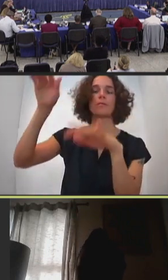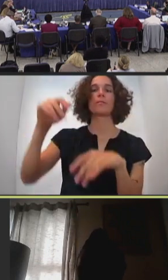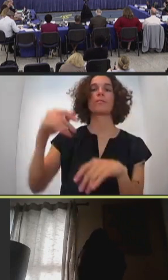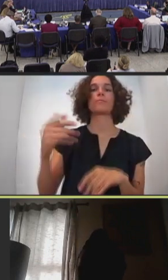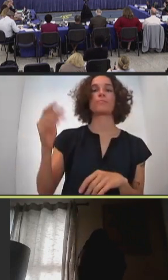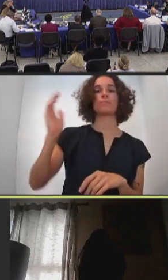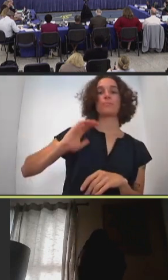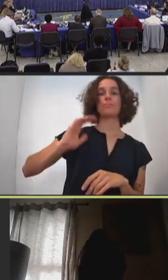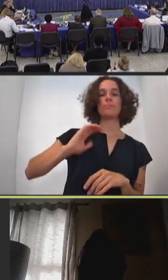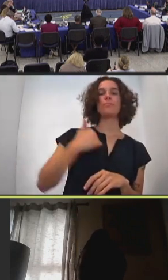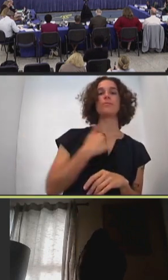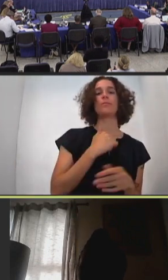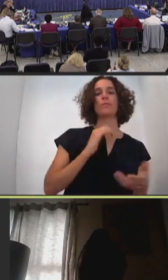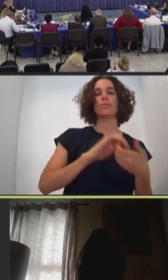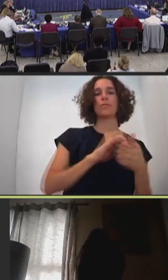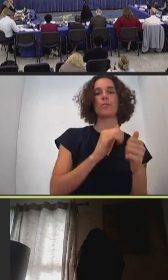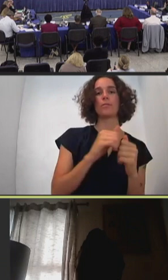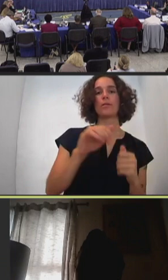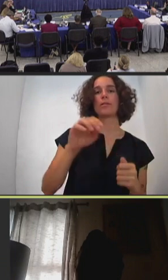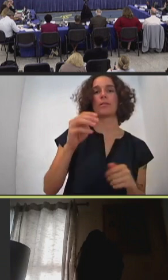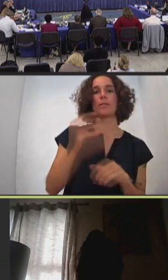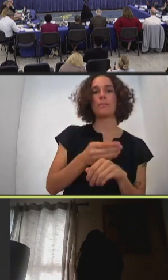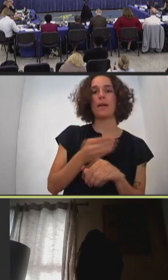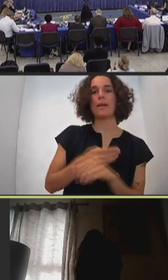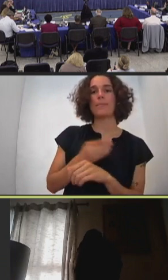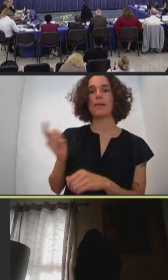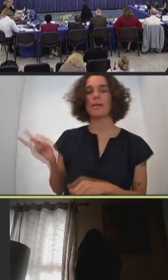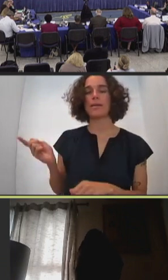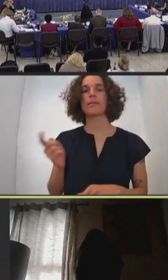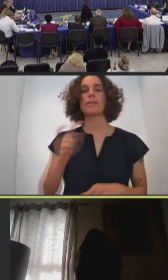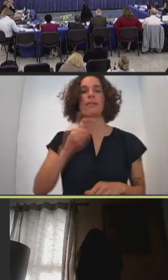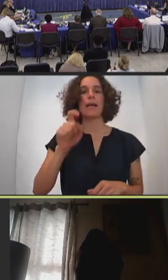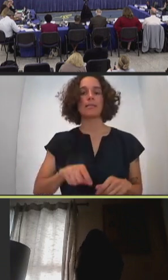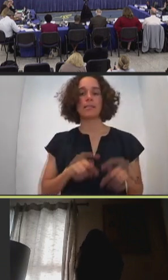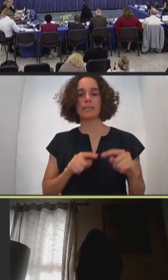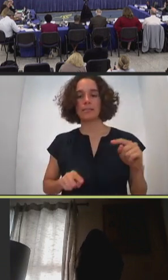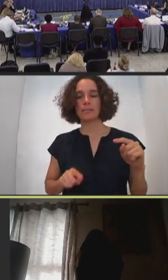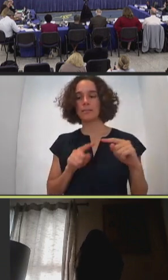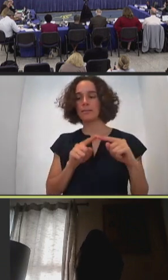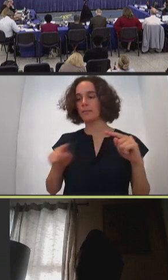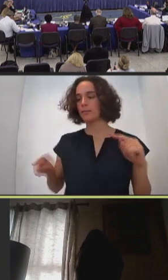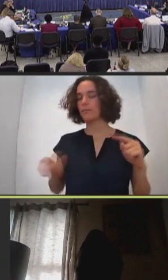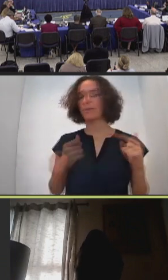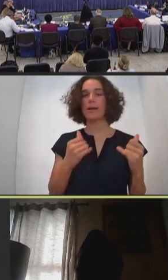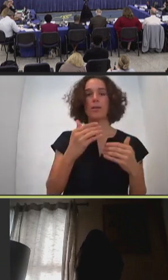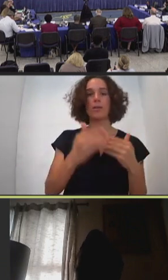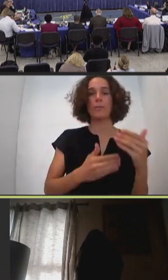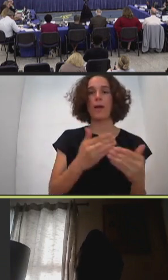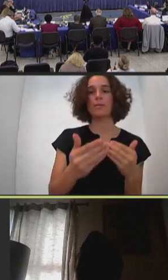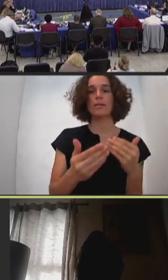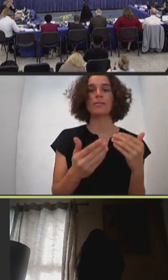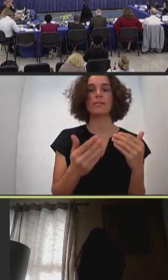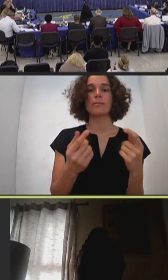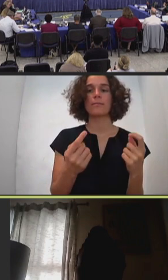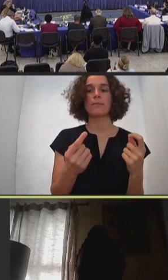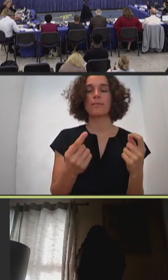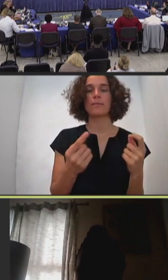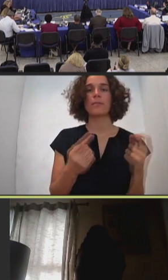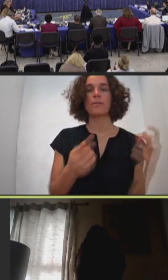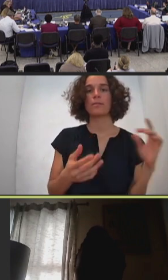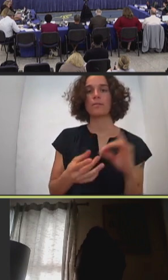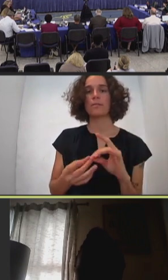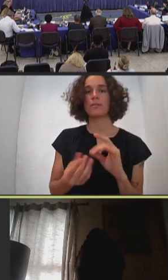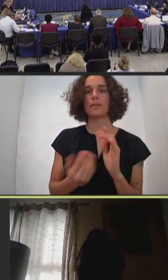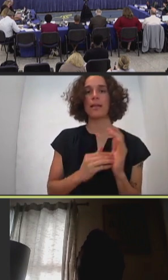partnerships with Miami and Texas and we are in the process of resuming those partnerships.